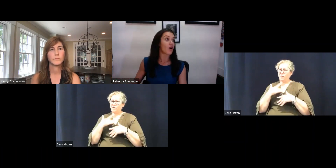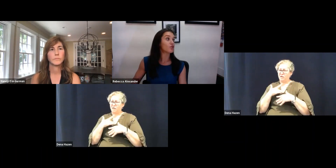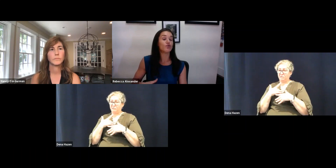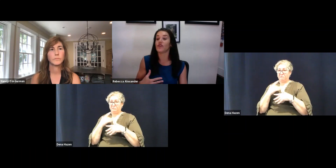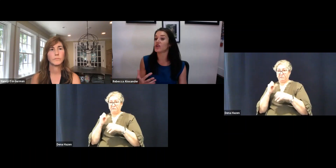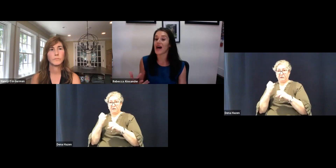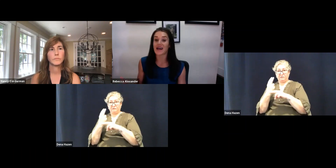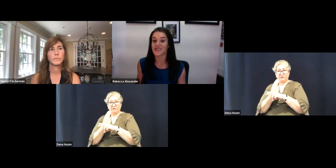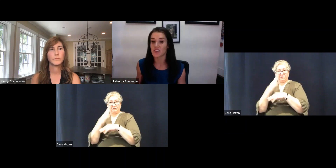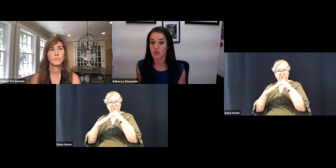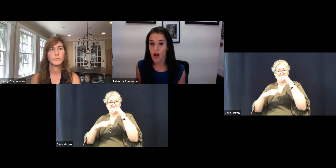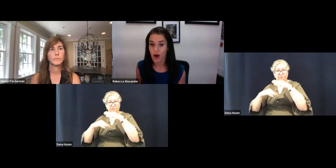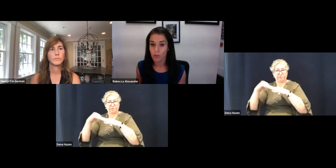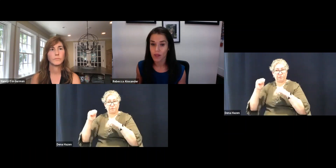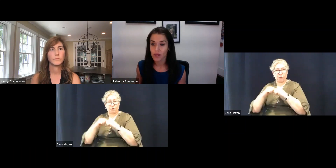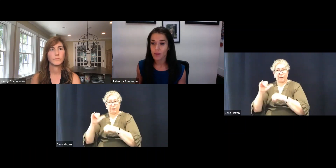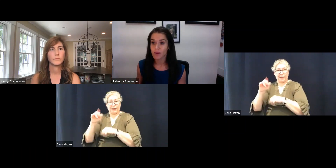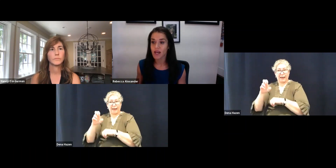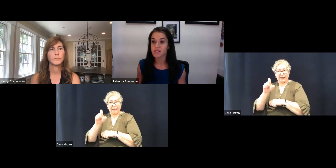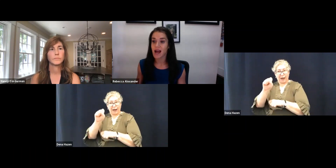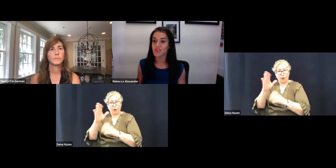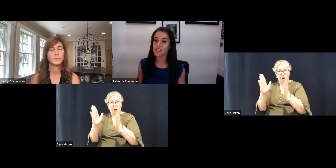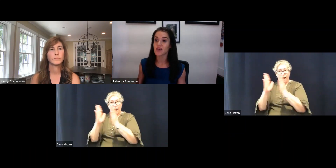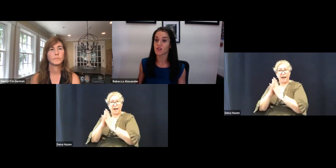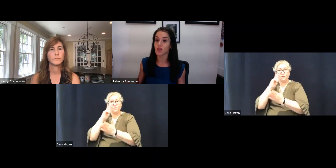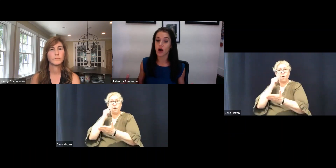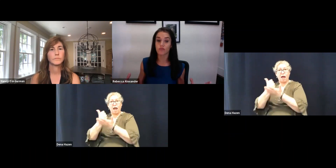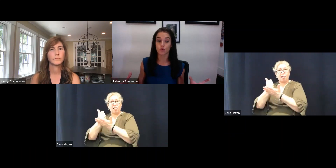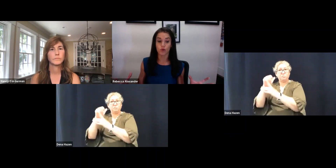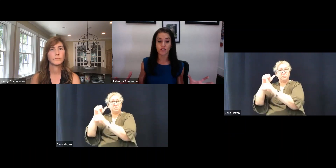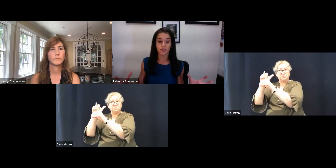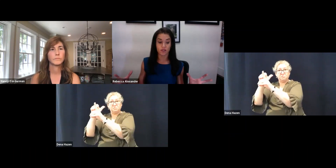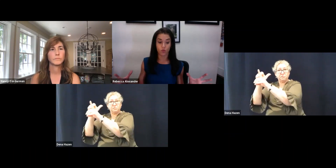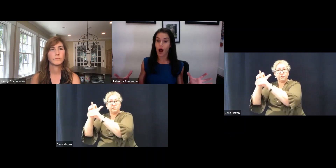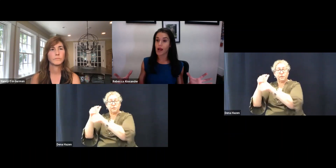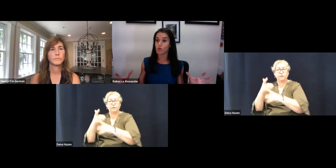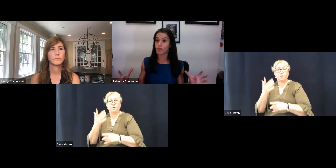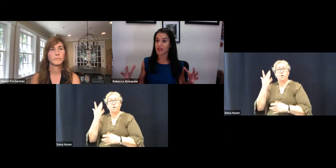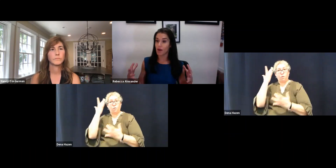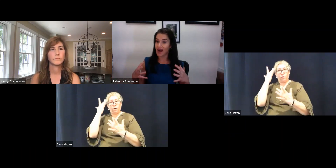How do you feel asking for help? Because I think that a lot of the reasons why we become